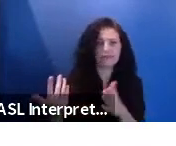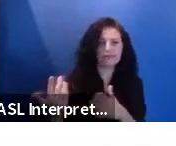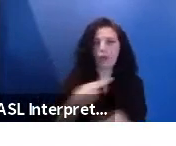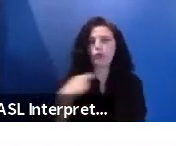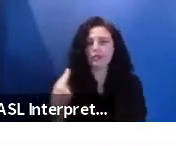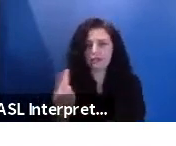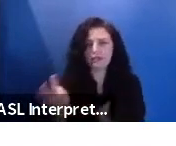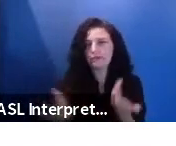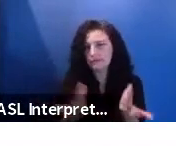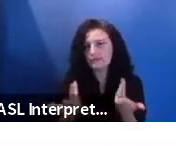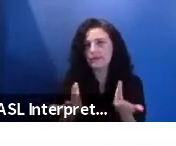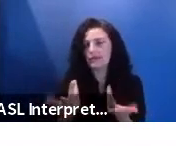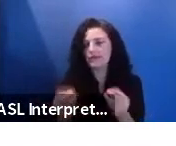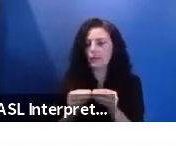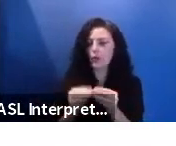preventing any kind of COVID transmission.